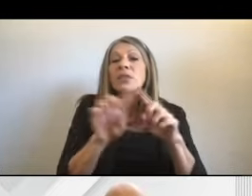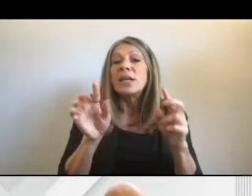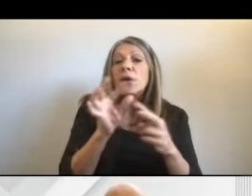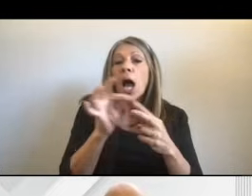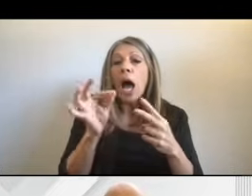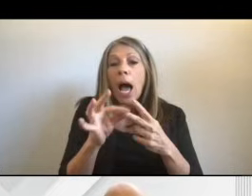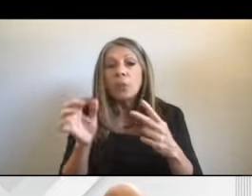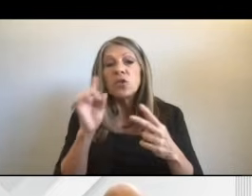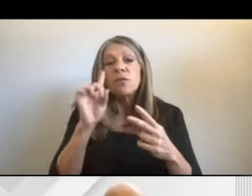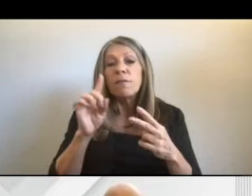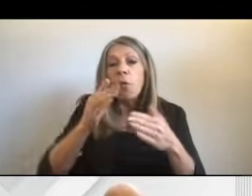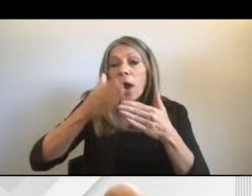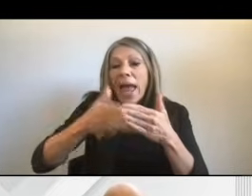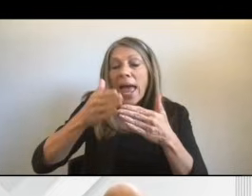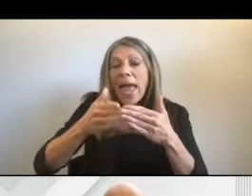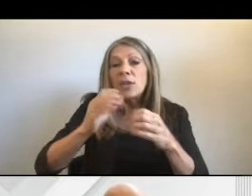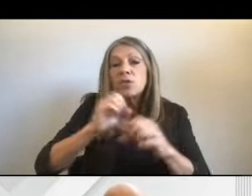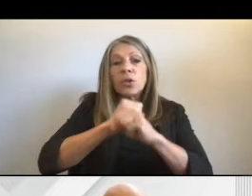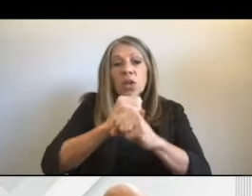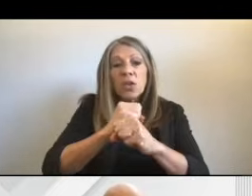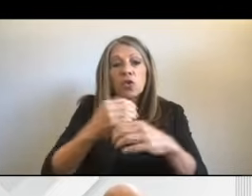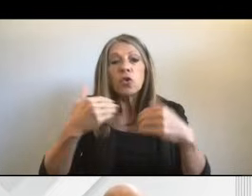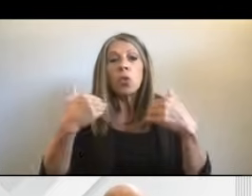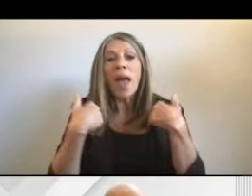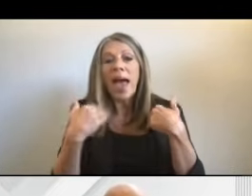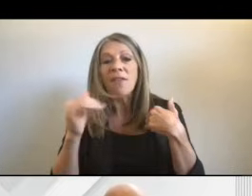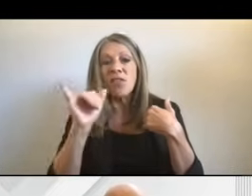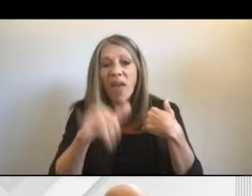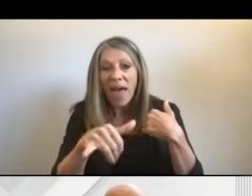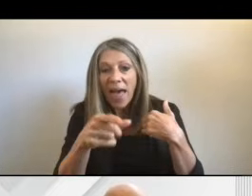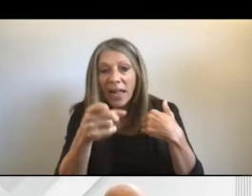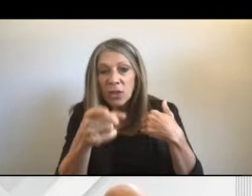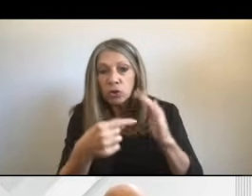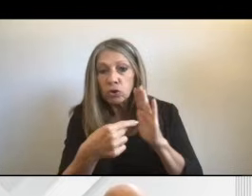protection: you have the extended ramp surface which is shown here, you have